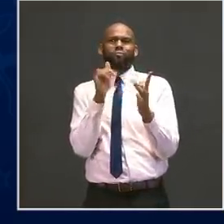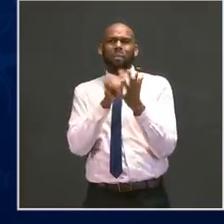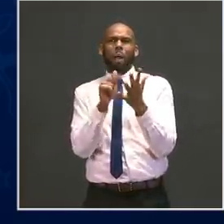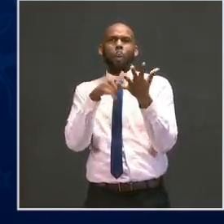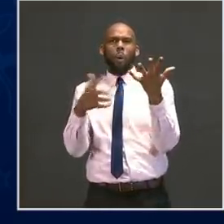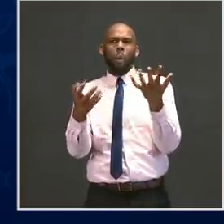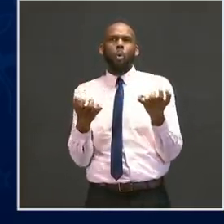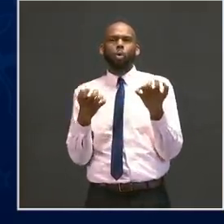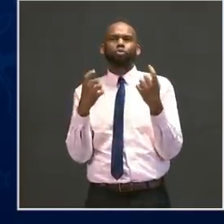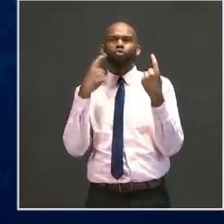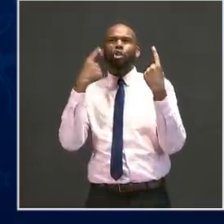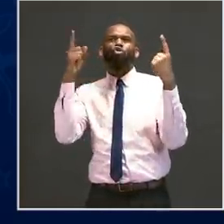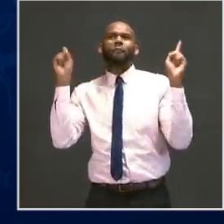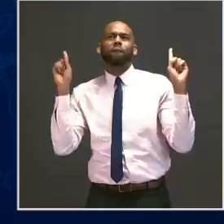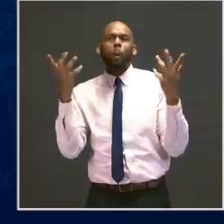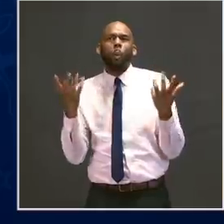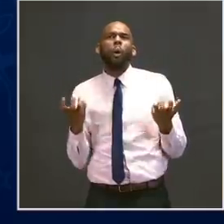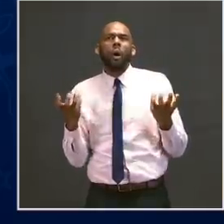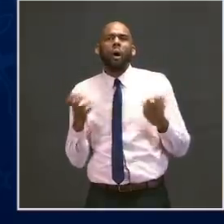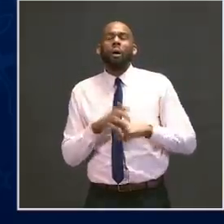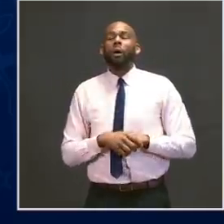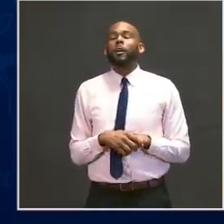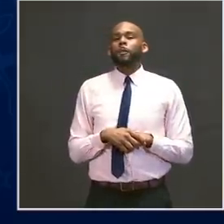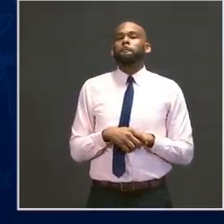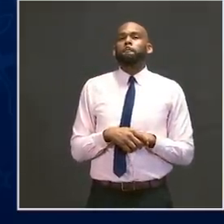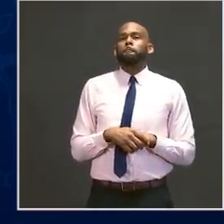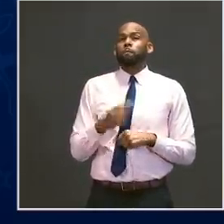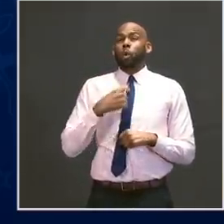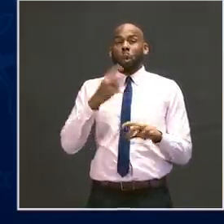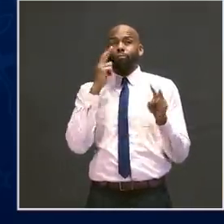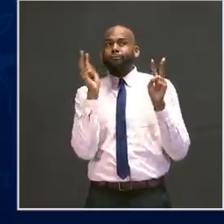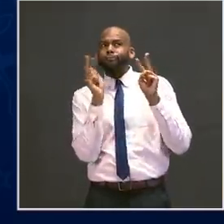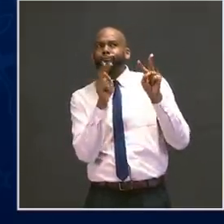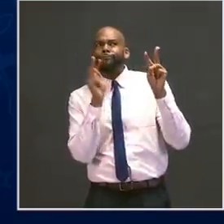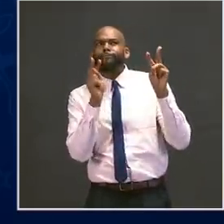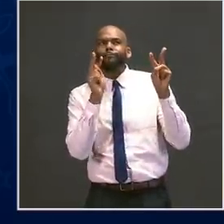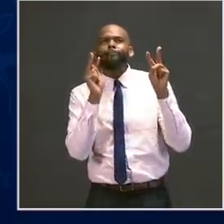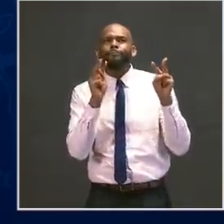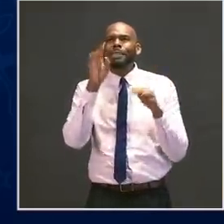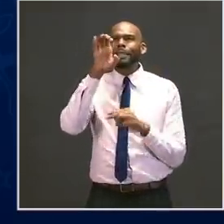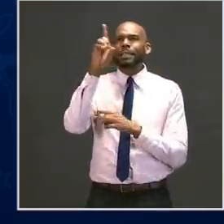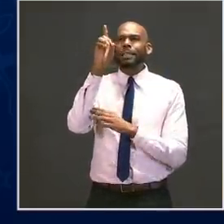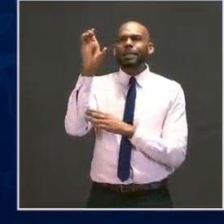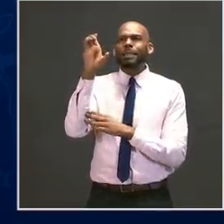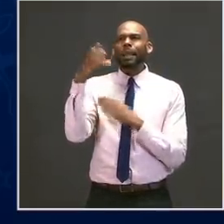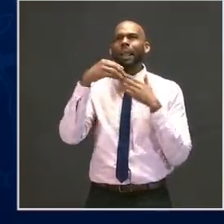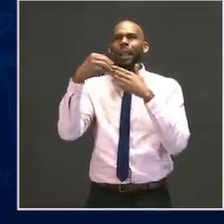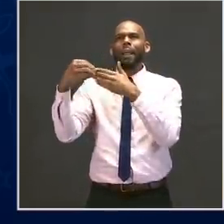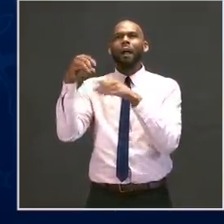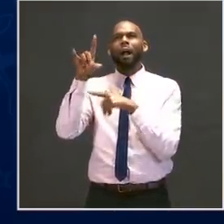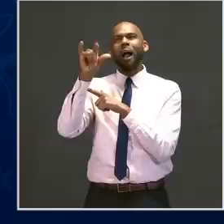But we are going to -- we look forward to seeing and hearing the CDC guidelines to gain a better understanding